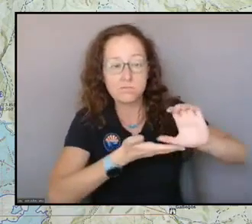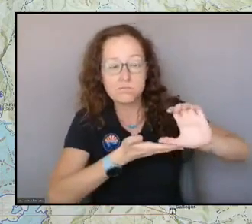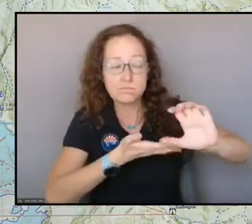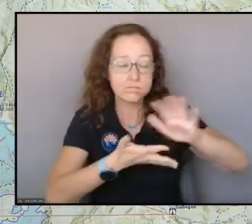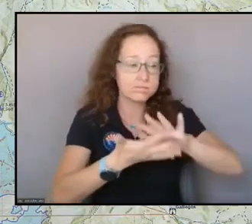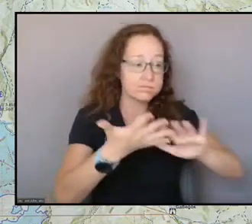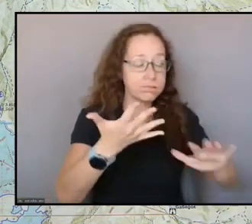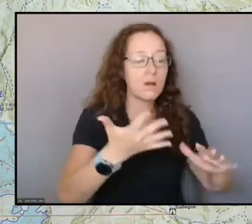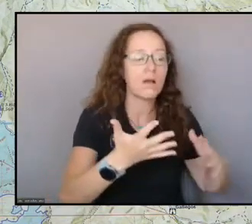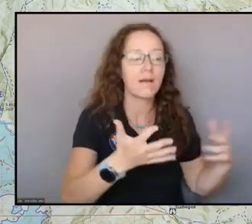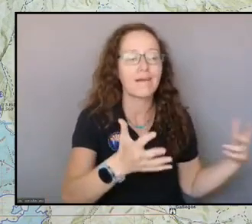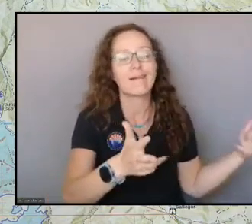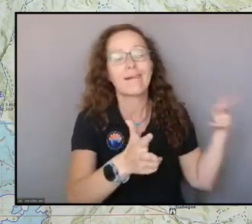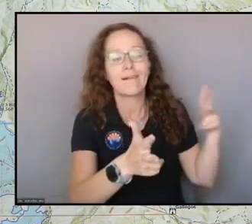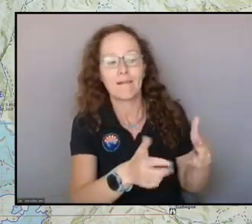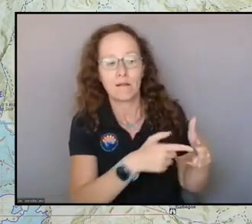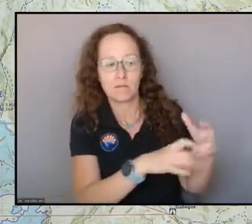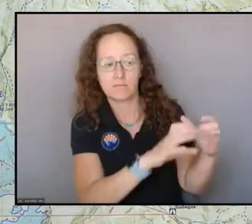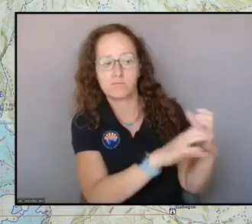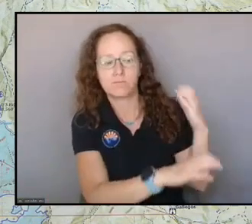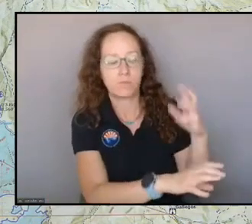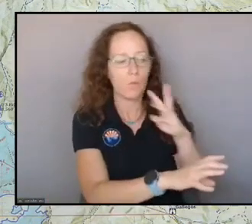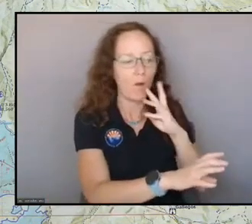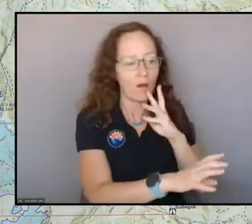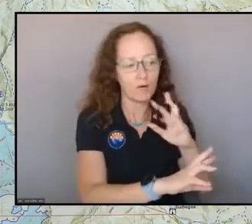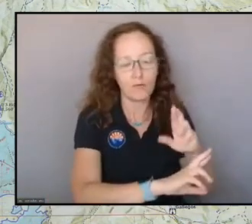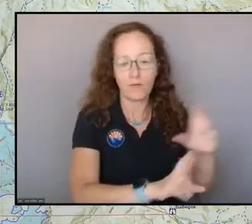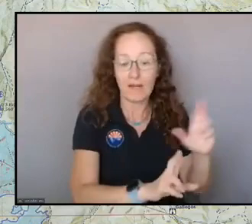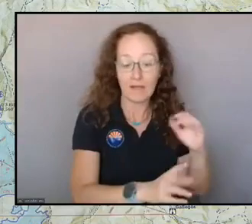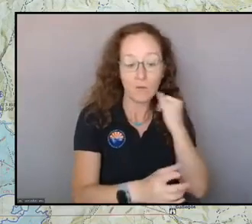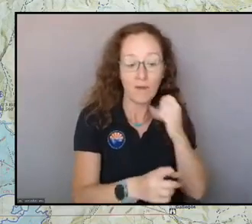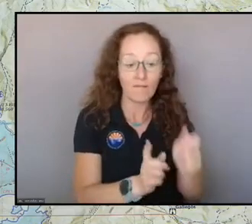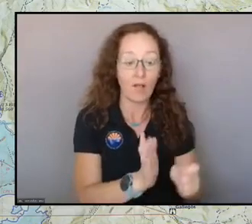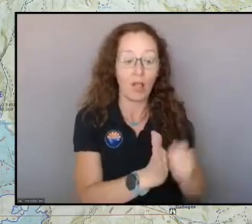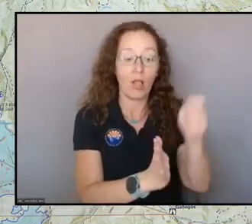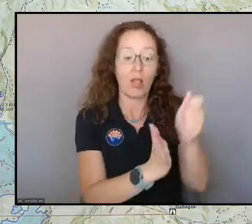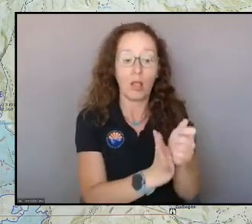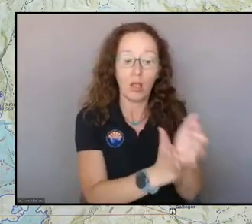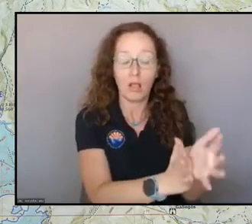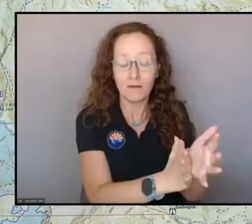HELP EXTINGUISH THE FIRES. AS WE CONSIDER THE WEATHER WE HAVE THE NEXT SEVERAL